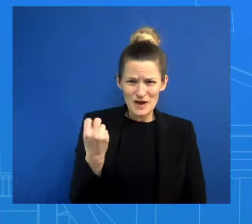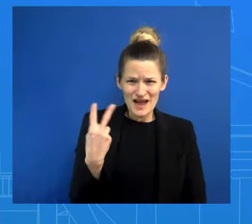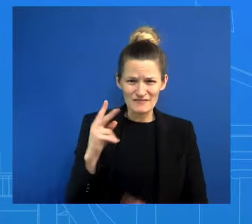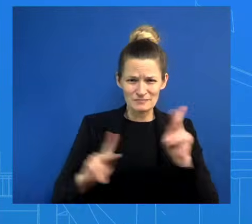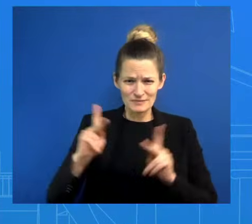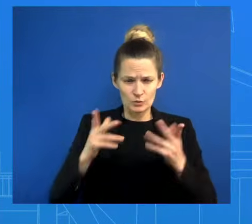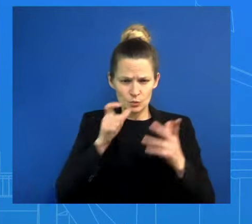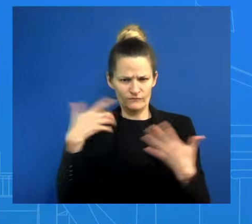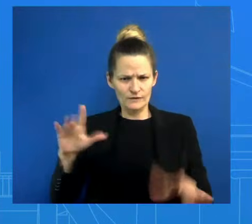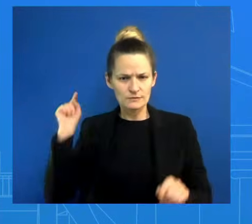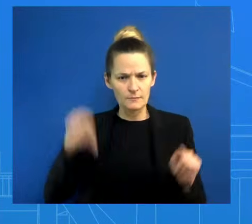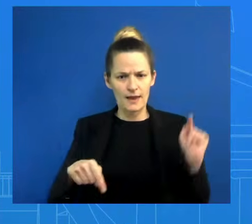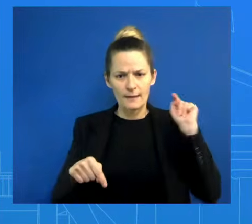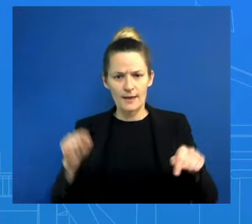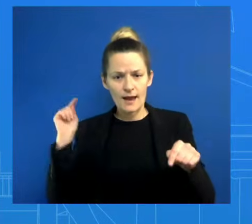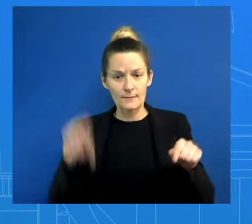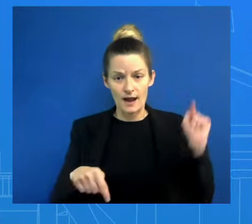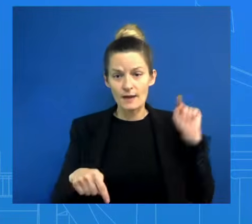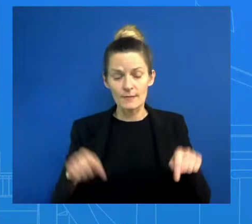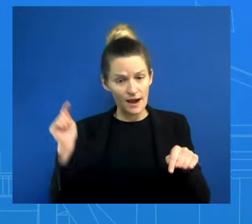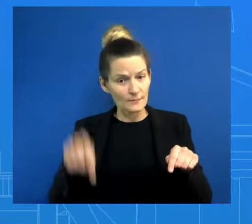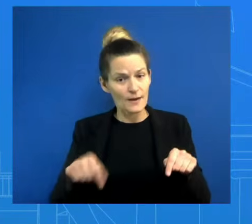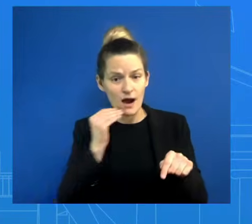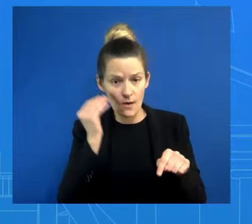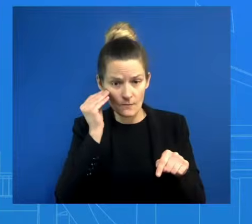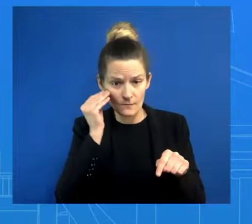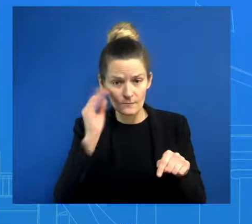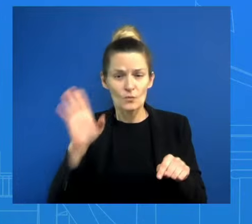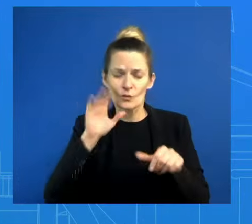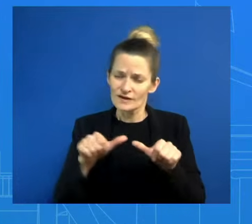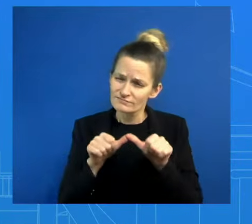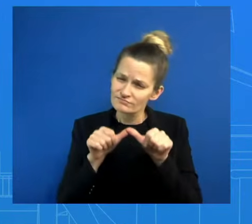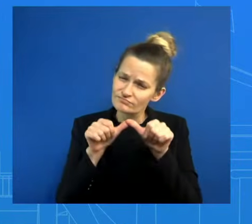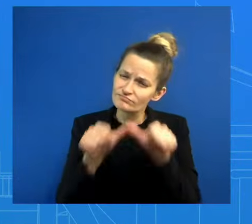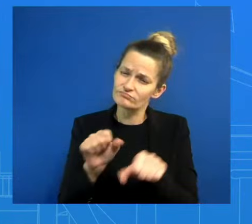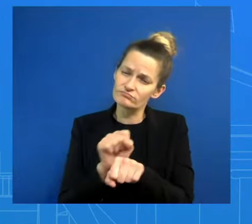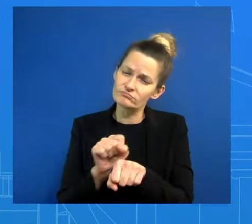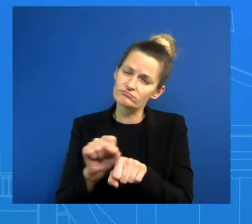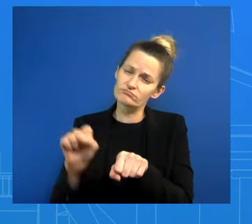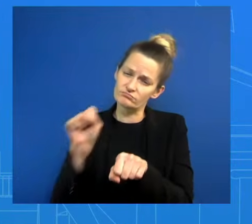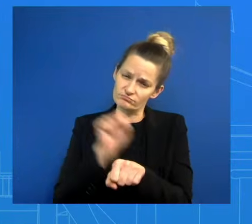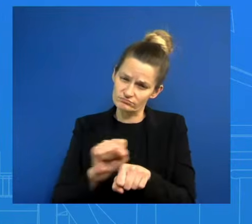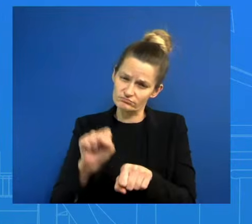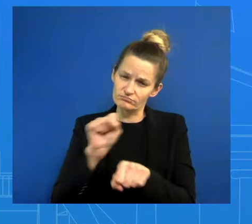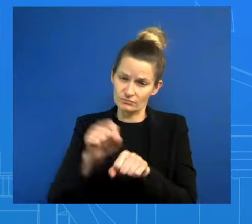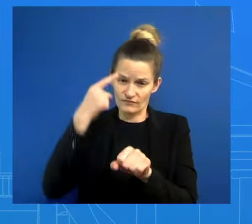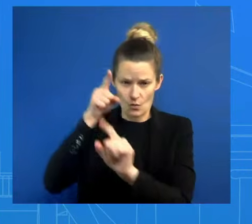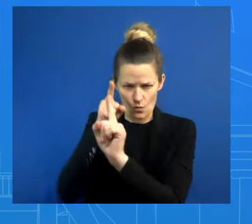to work very hard to bring Paul Whelan home. The Press: So is it fair or not? Ms. Jean-Pierre: The way that we see it is